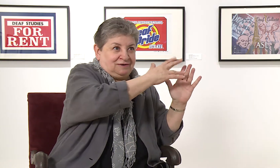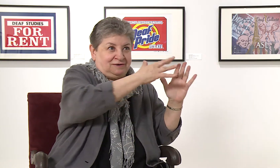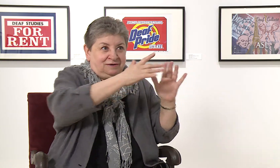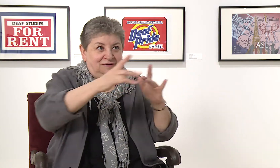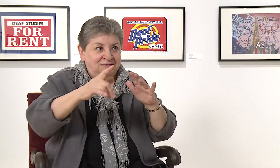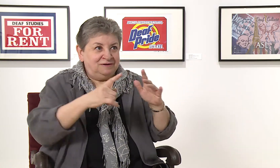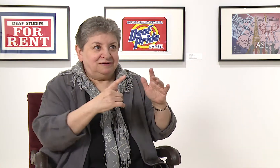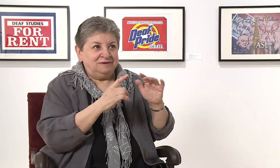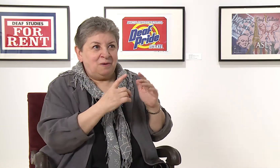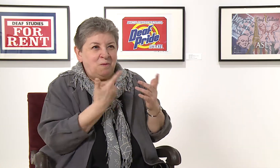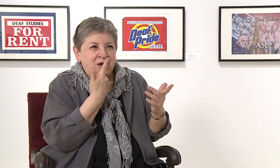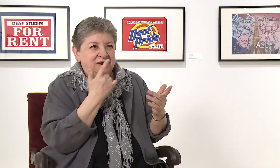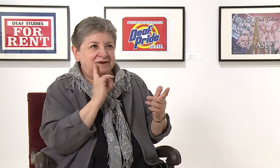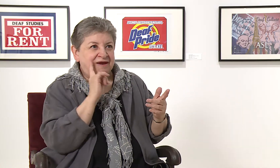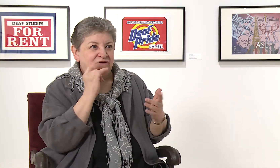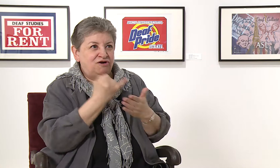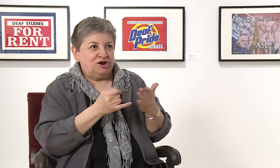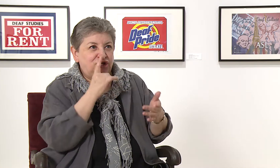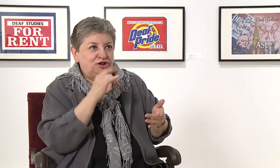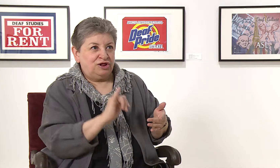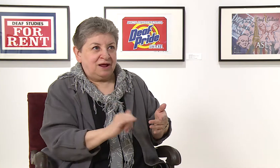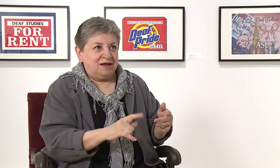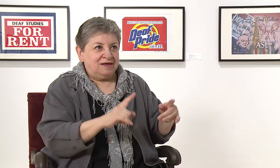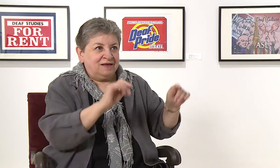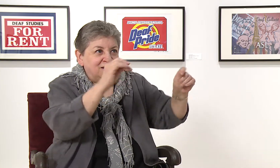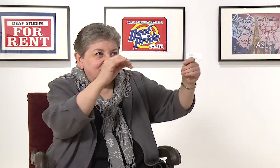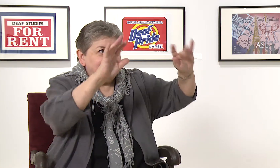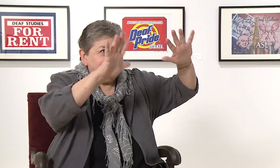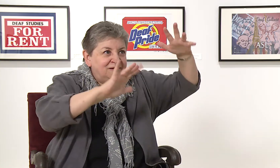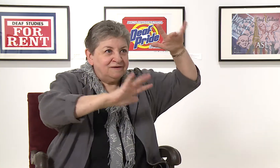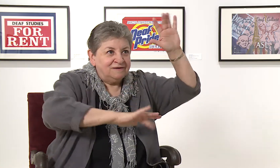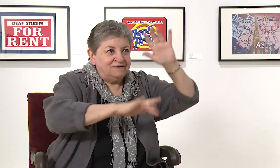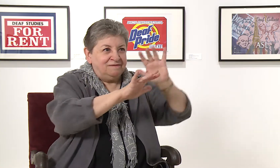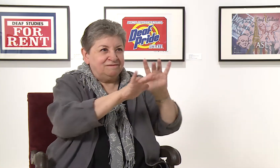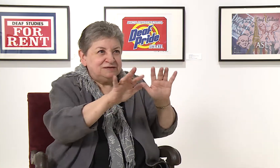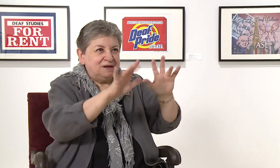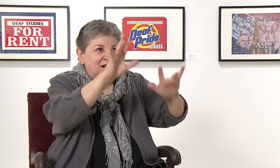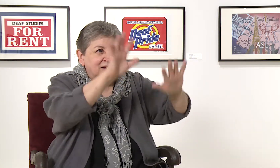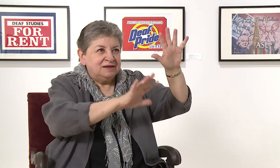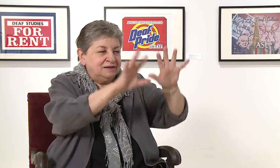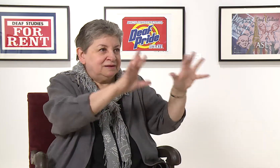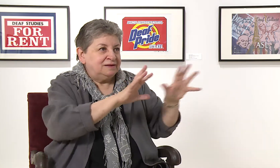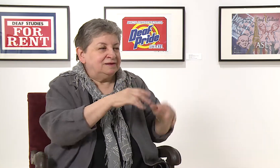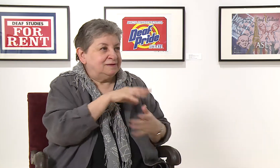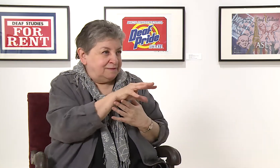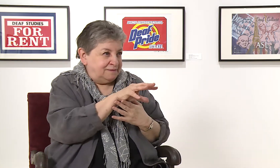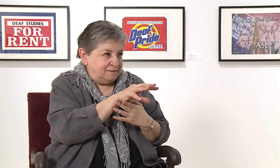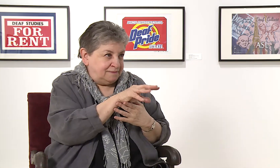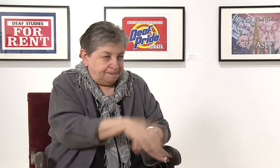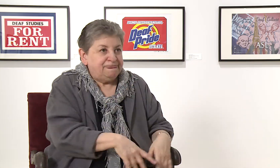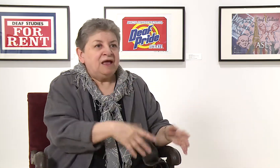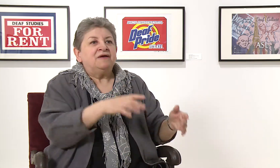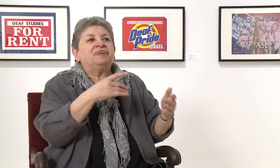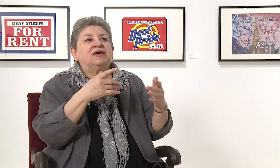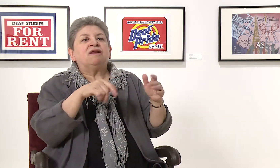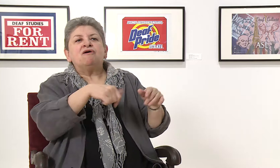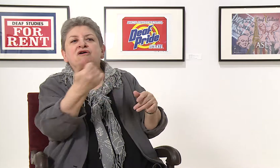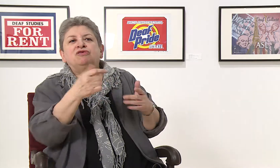and their work during this time. I filmed Harry Williams creating his A to Z series. And there were other Deaf students